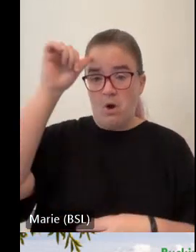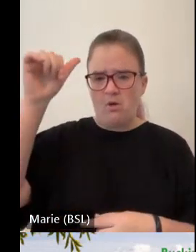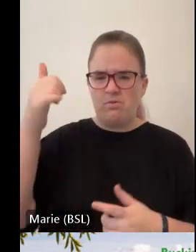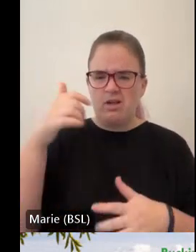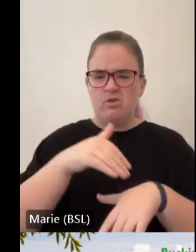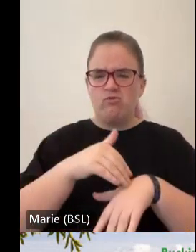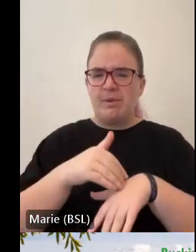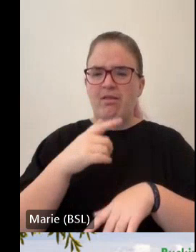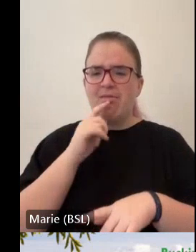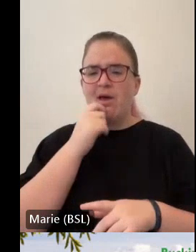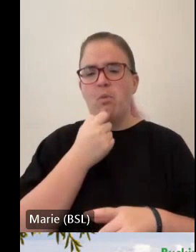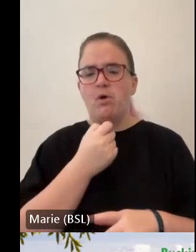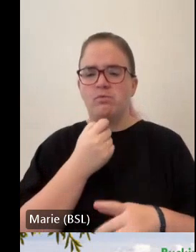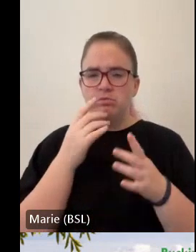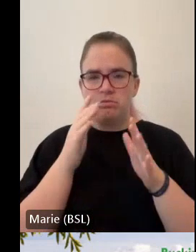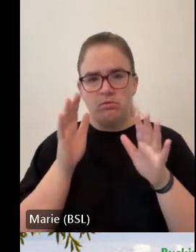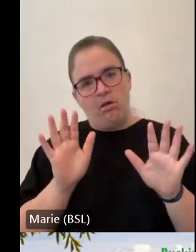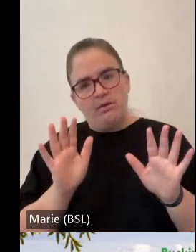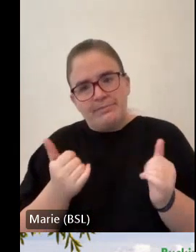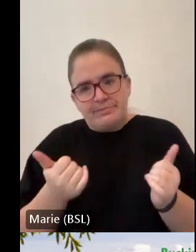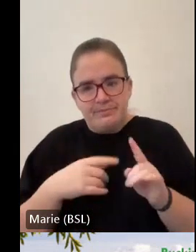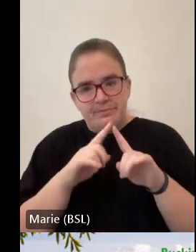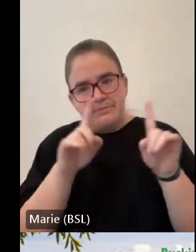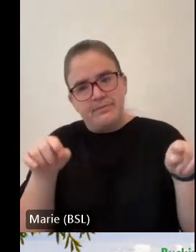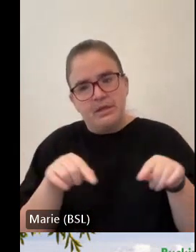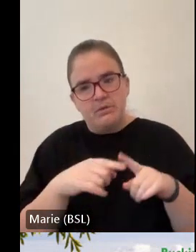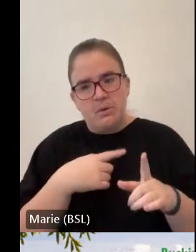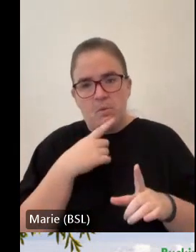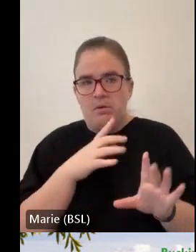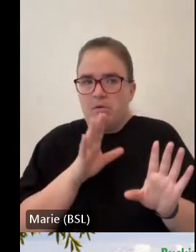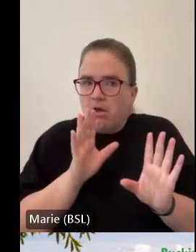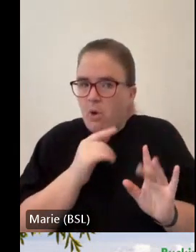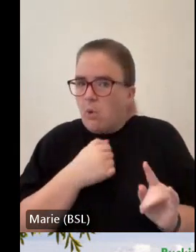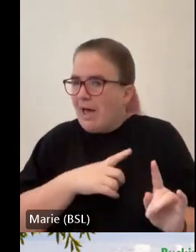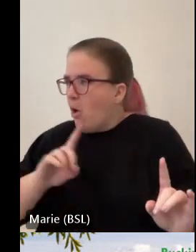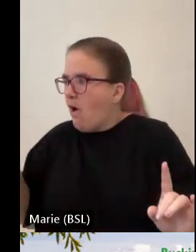don't really count out to polite notices, or indeed a lot of other things.